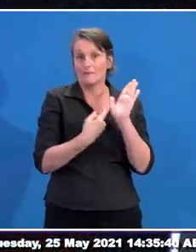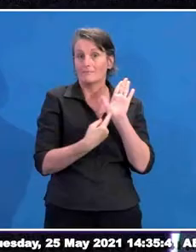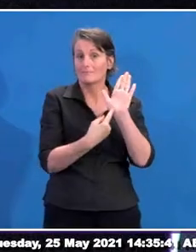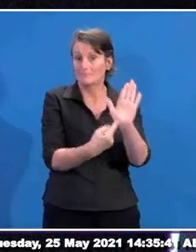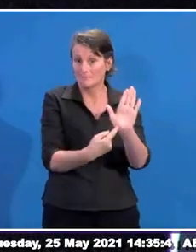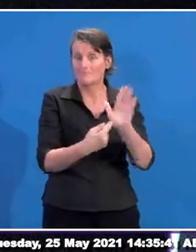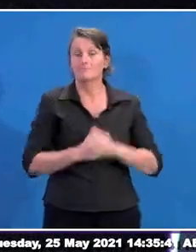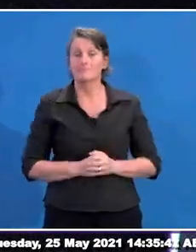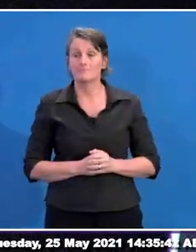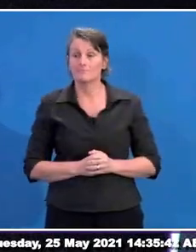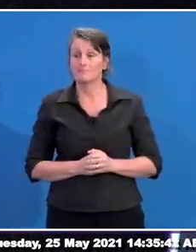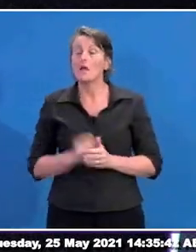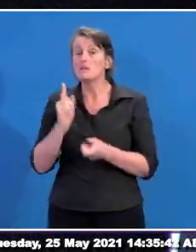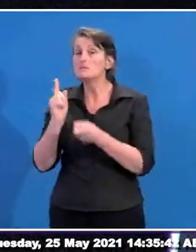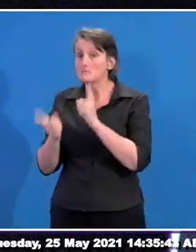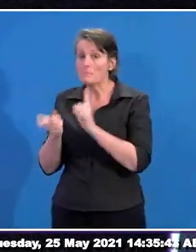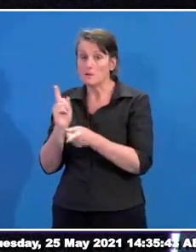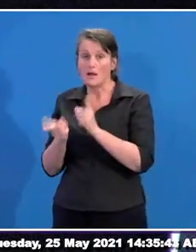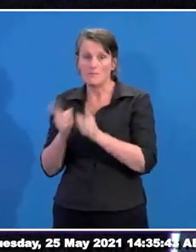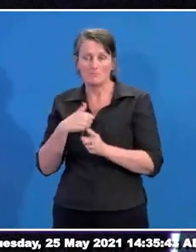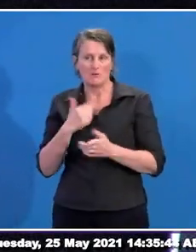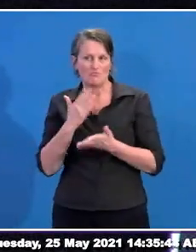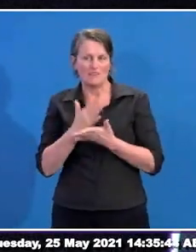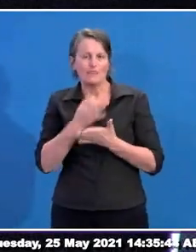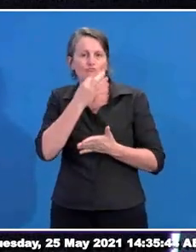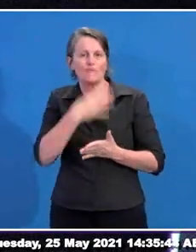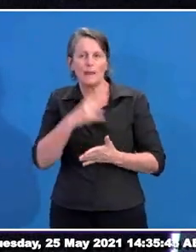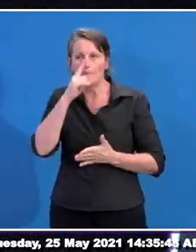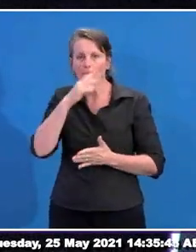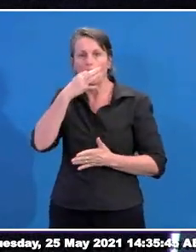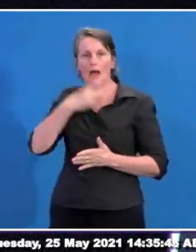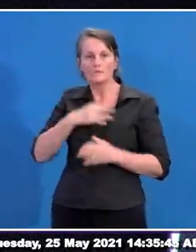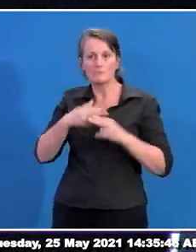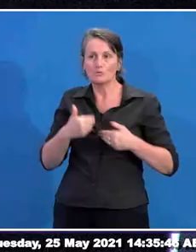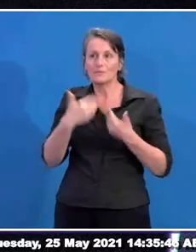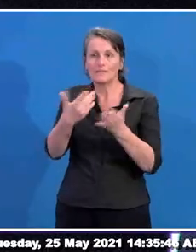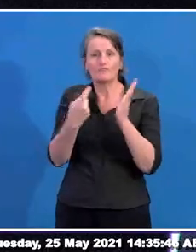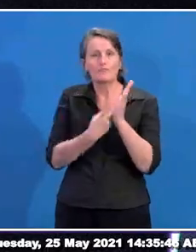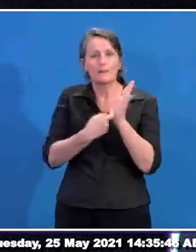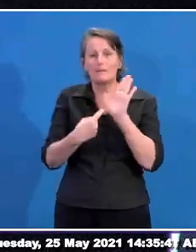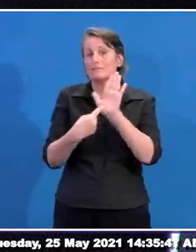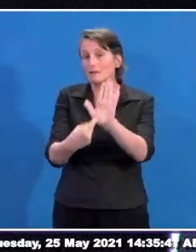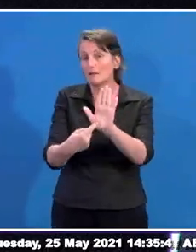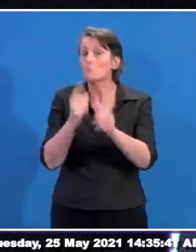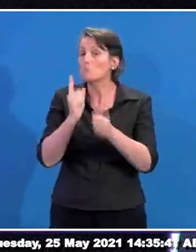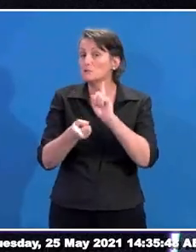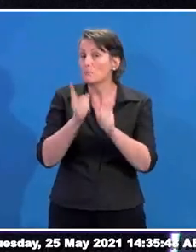It's less often I get asked for recommendations, but I do occasionally get asked to make recommendations to my findings.